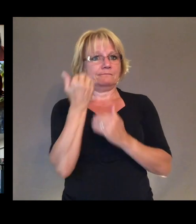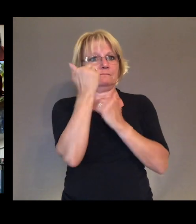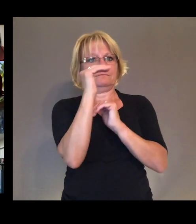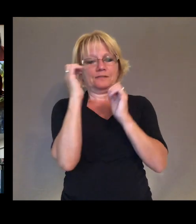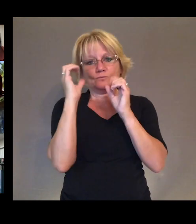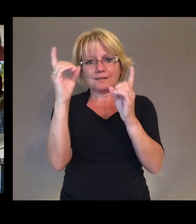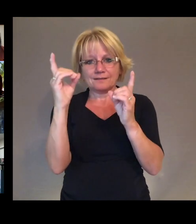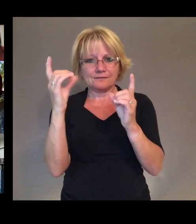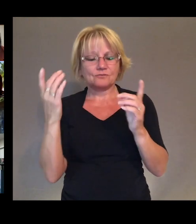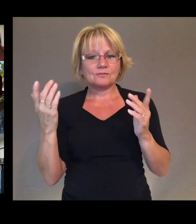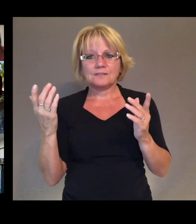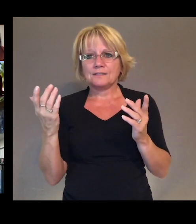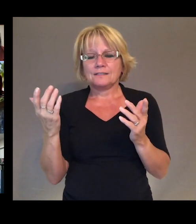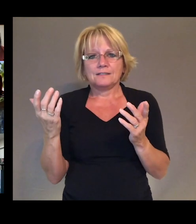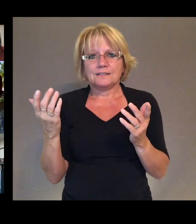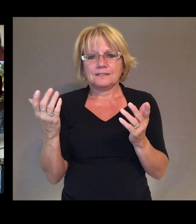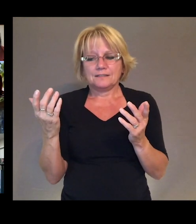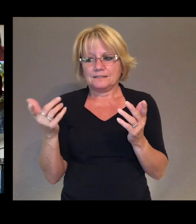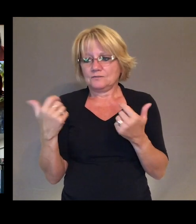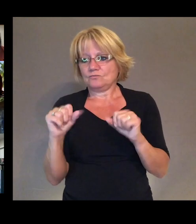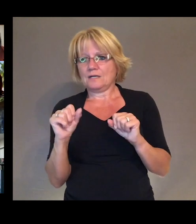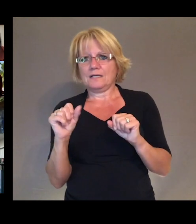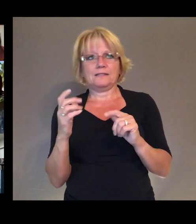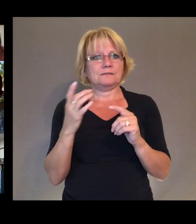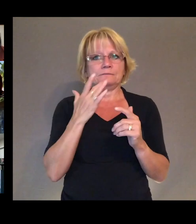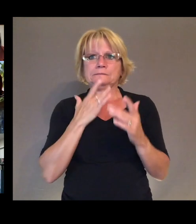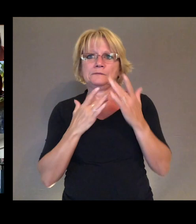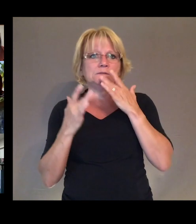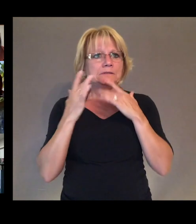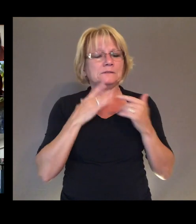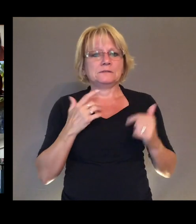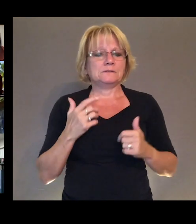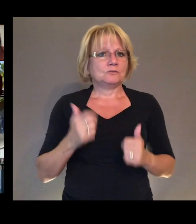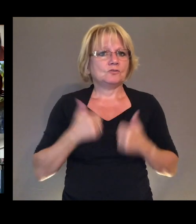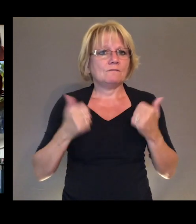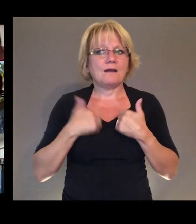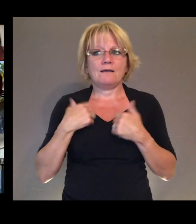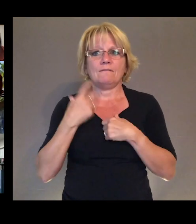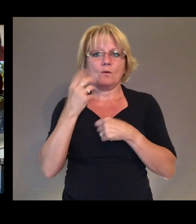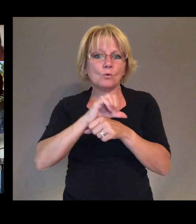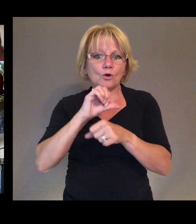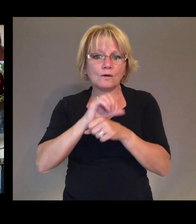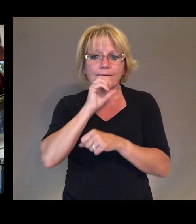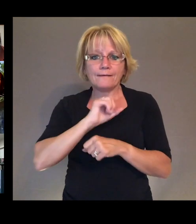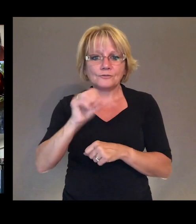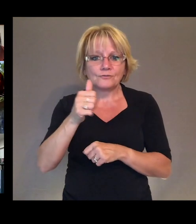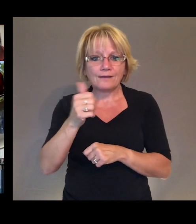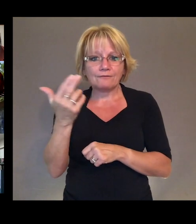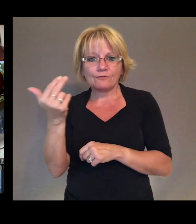They're trying to survive, they're out working at 13, 10. So it's very different for them.